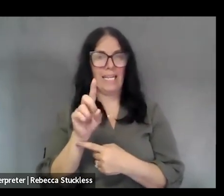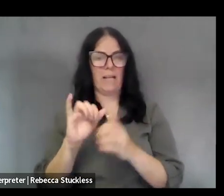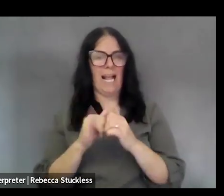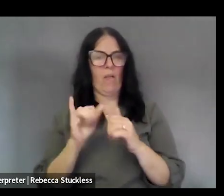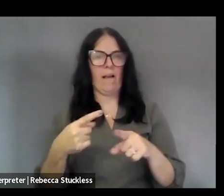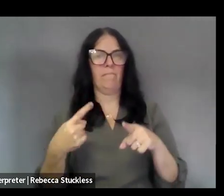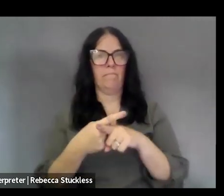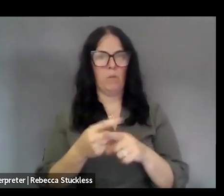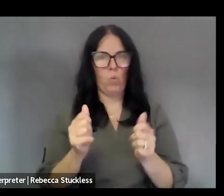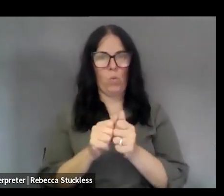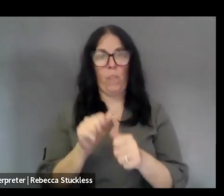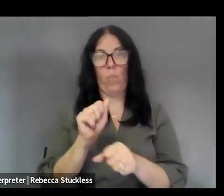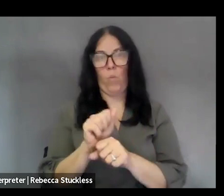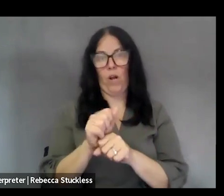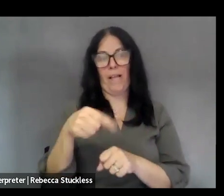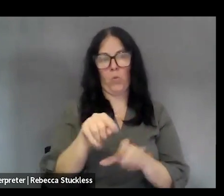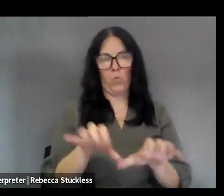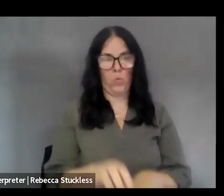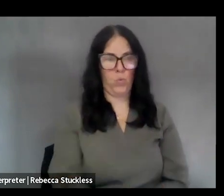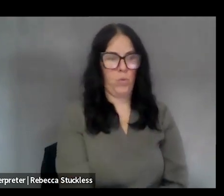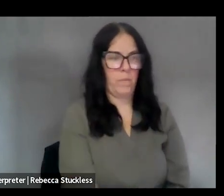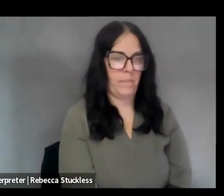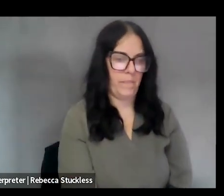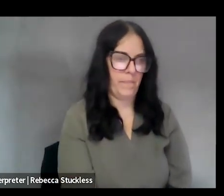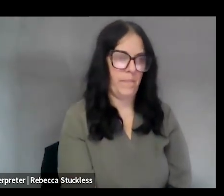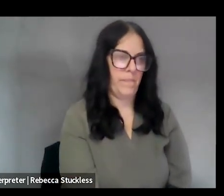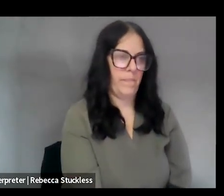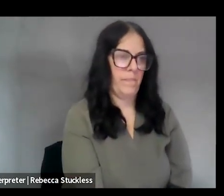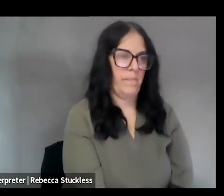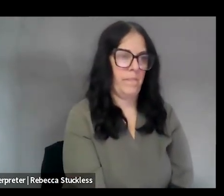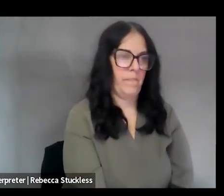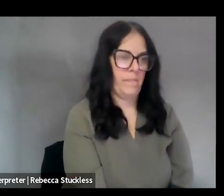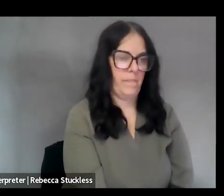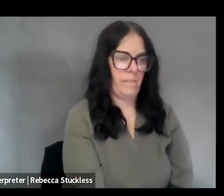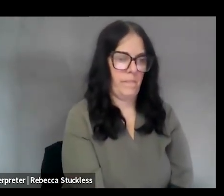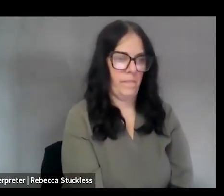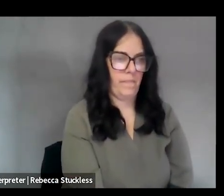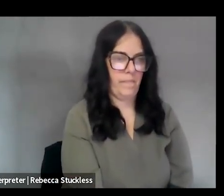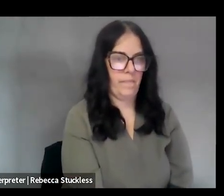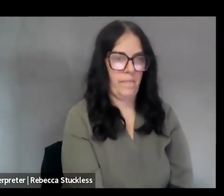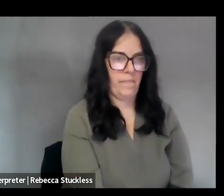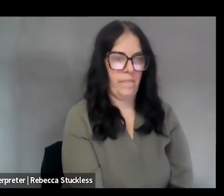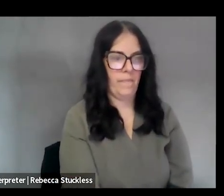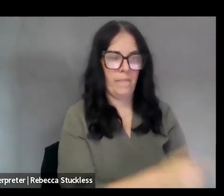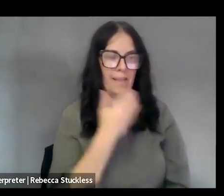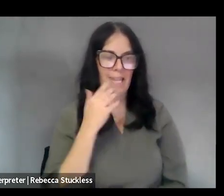with the work that you do. So, Jenn, we'll start with you. JENN: Thanks, Devon. I'm Jenn Williams, thank you for